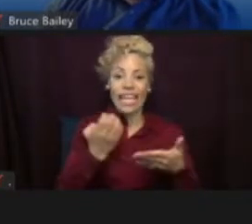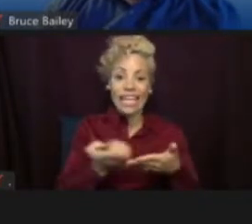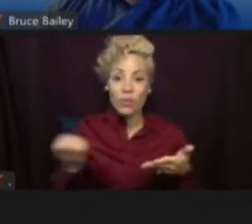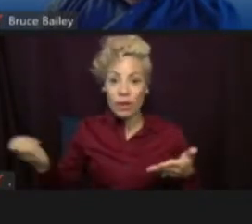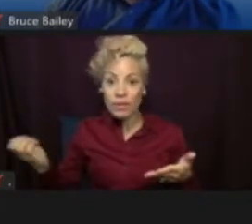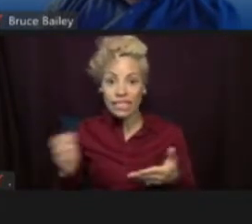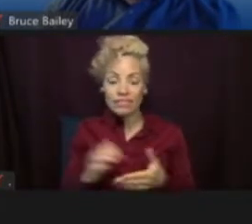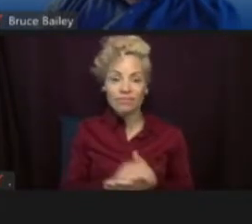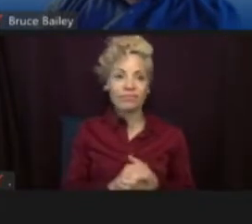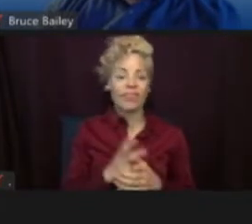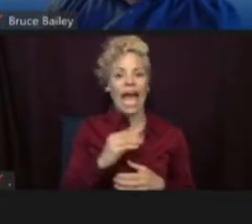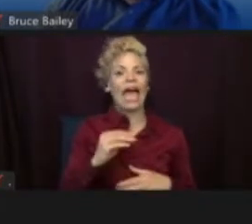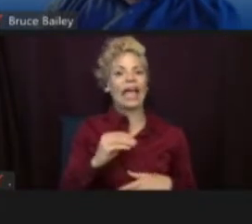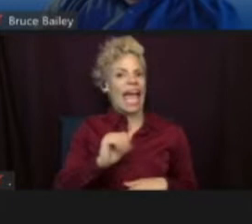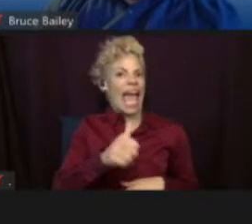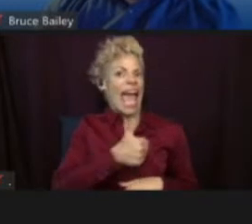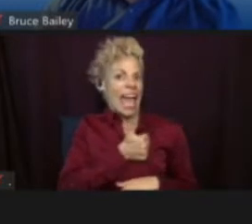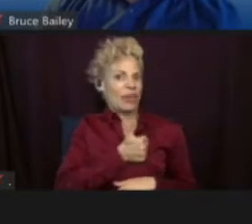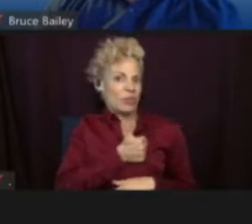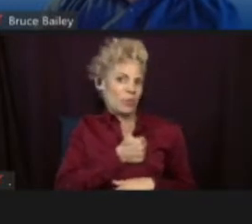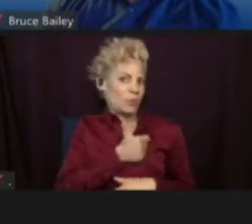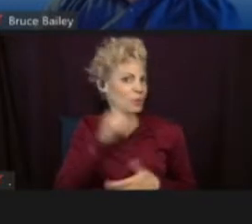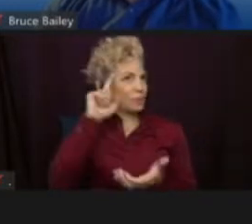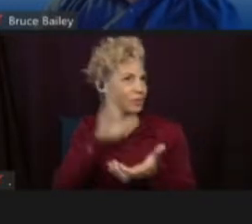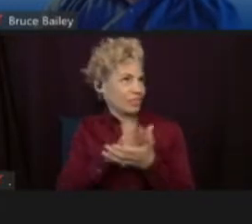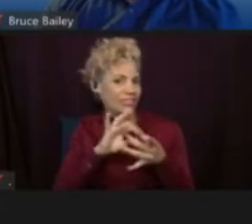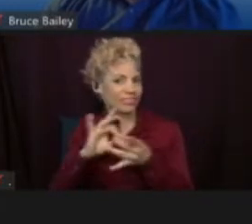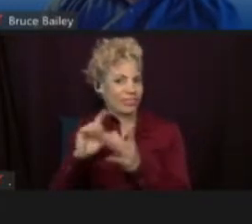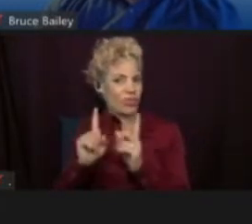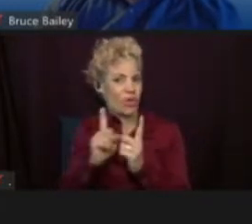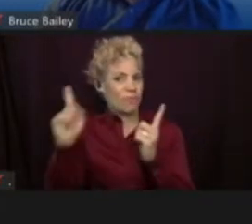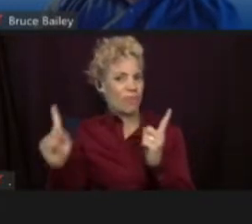about remote telework. So in the federal government,